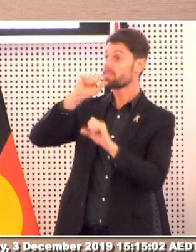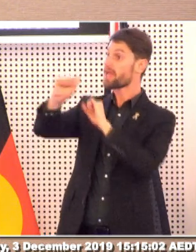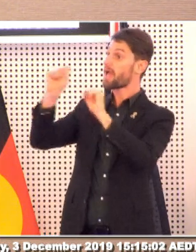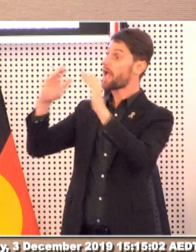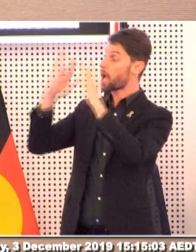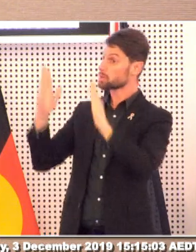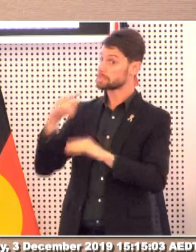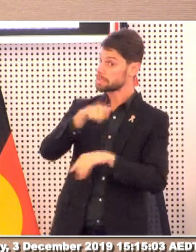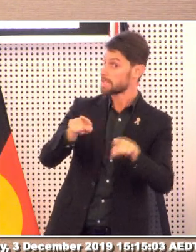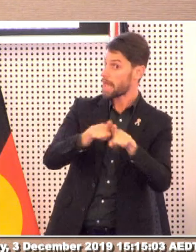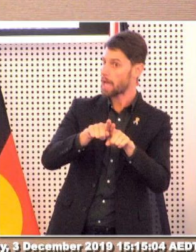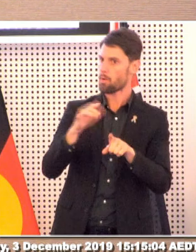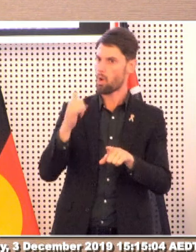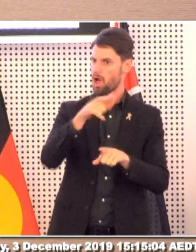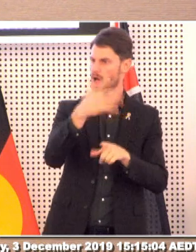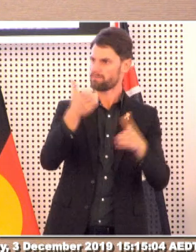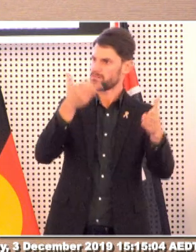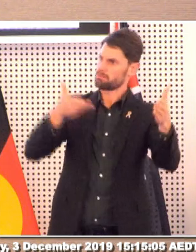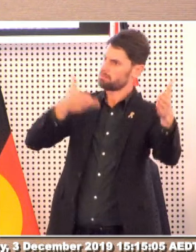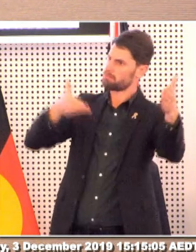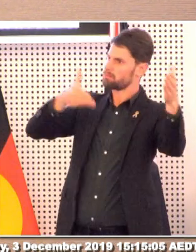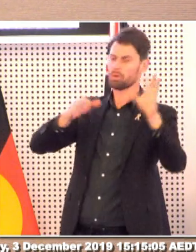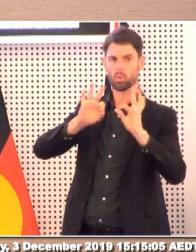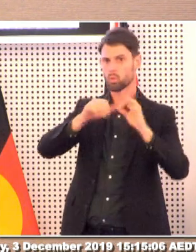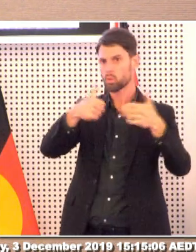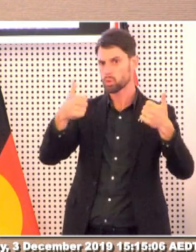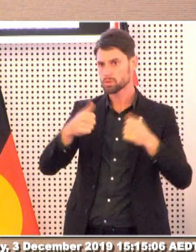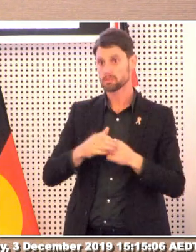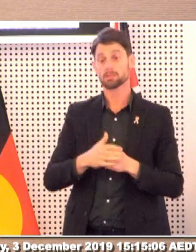And different states have different models of community visitors.